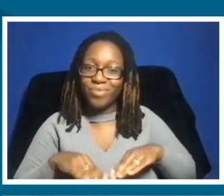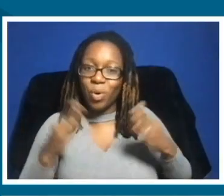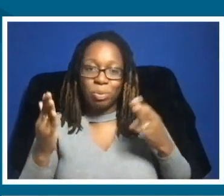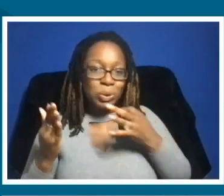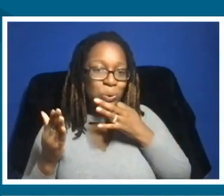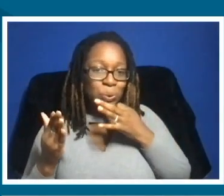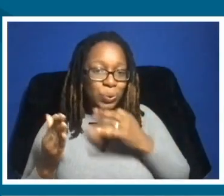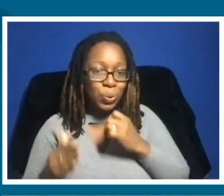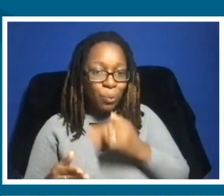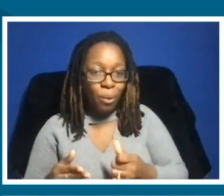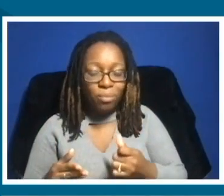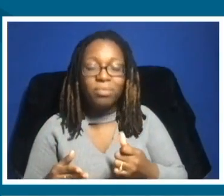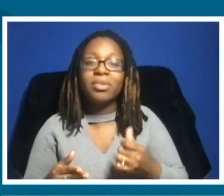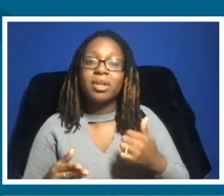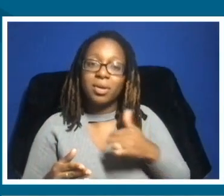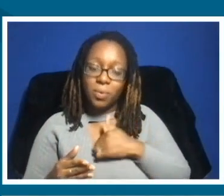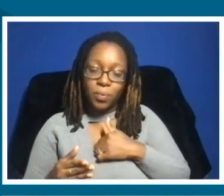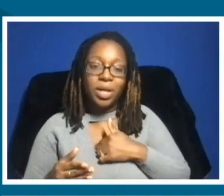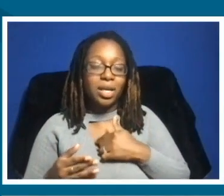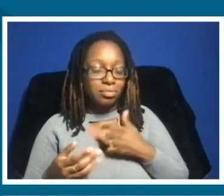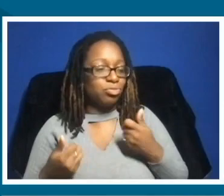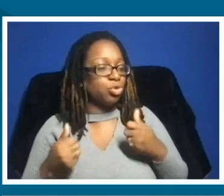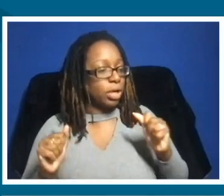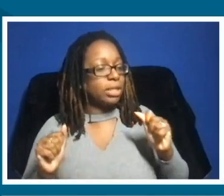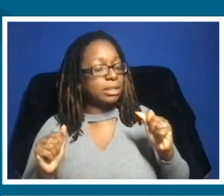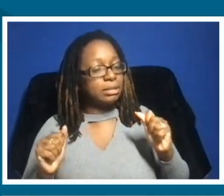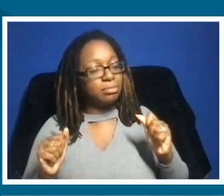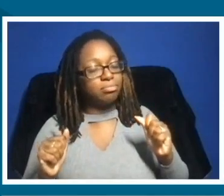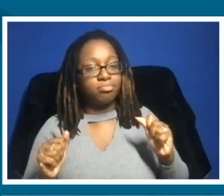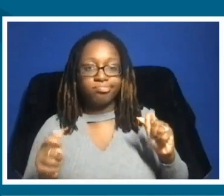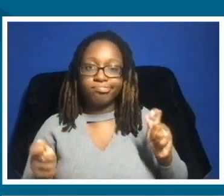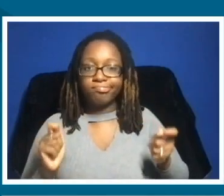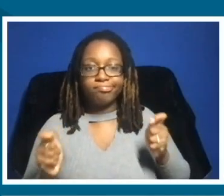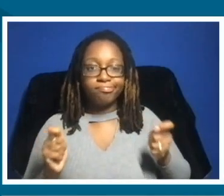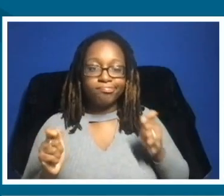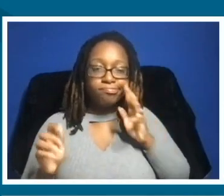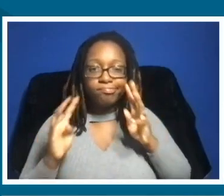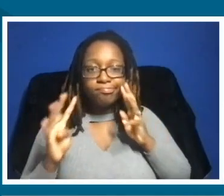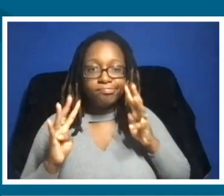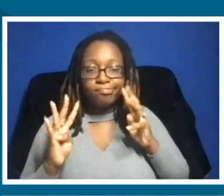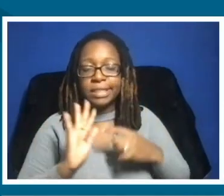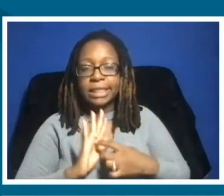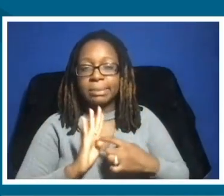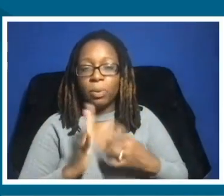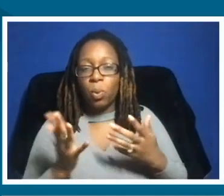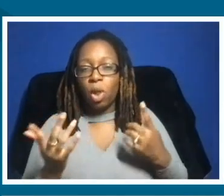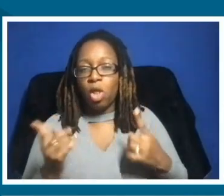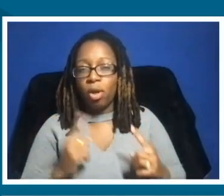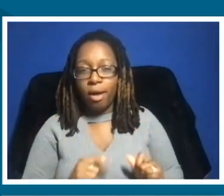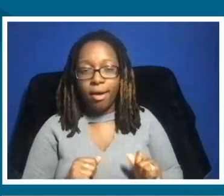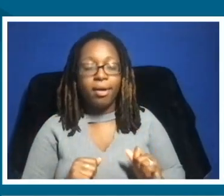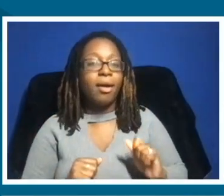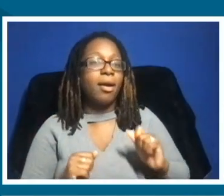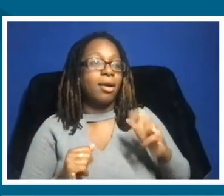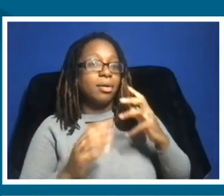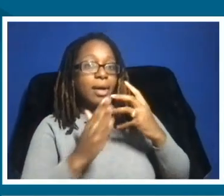so we embarked on this project to remake and reinvent the exhibit and reinstall